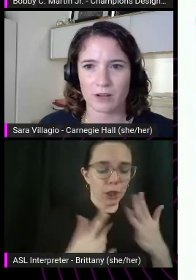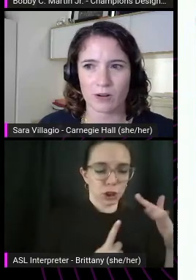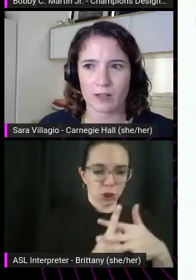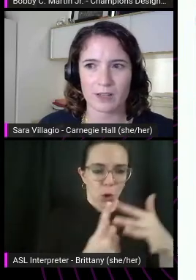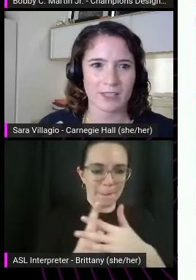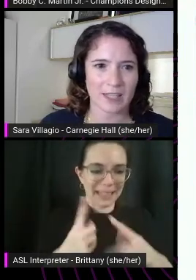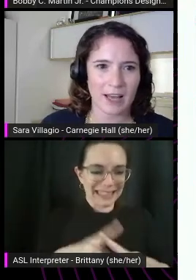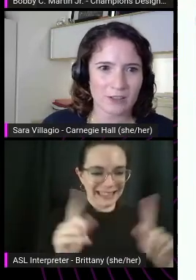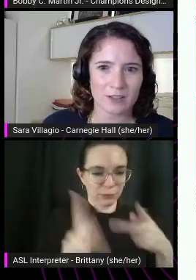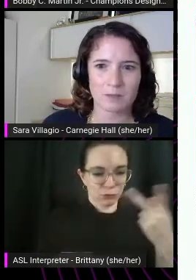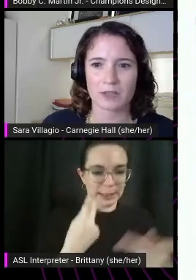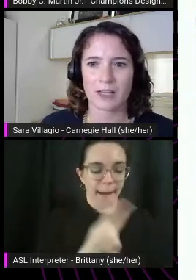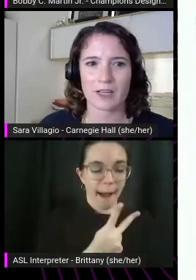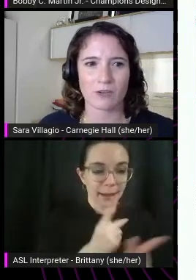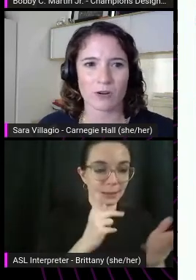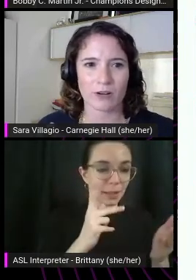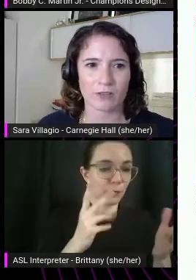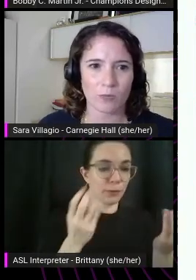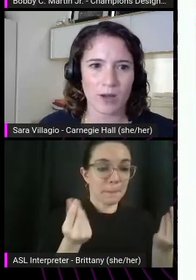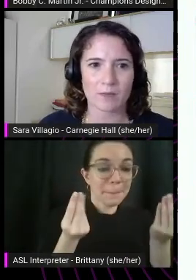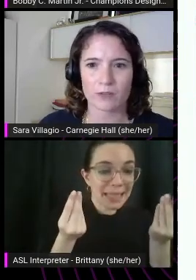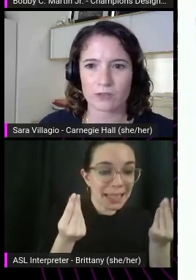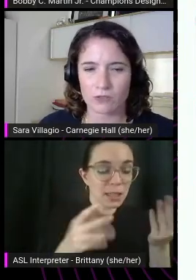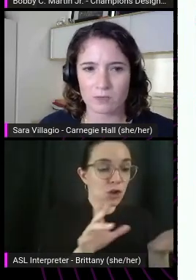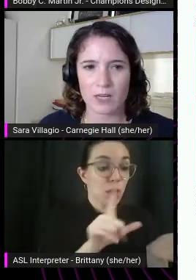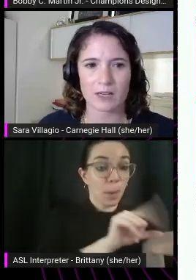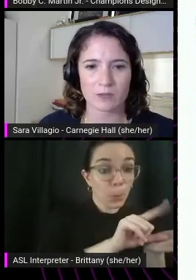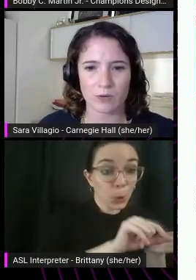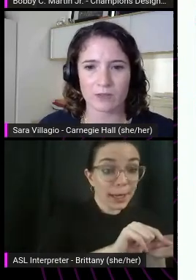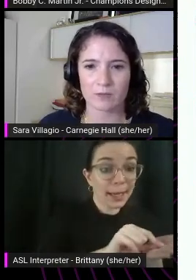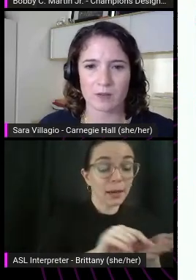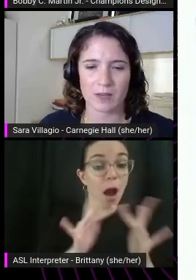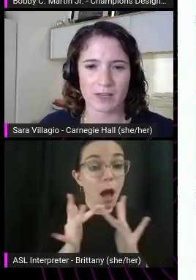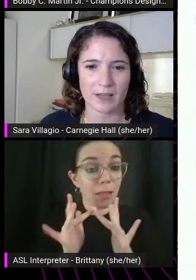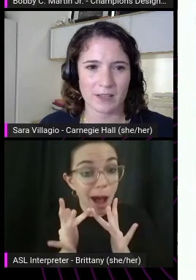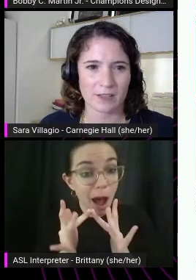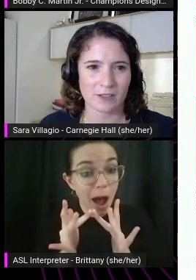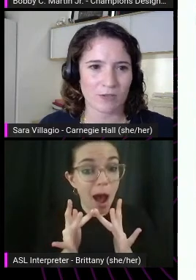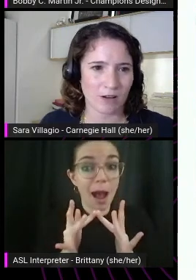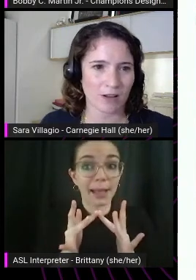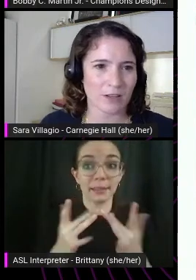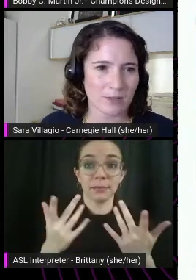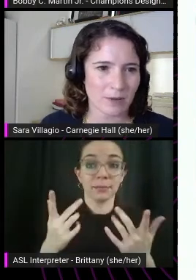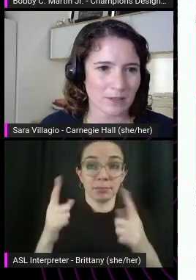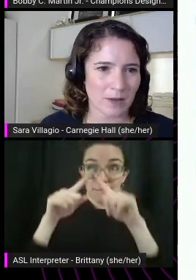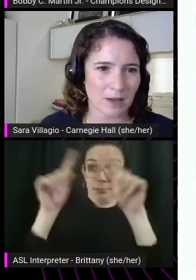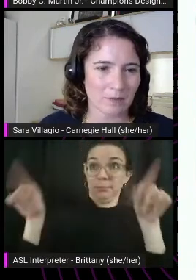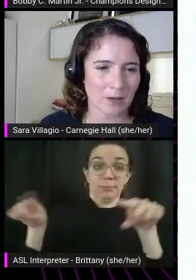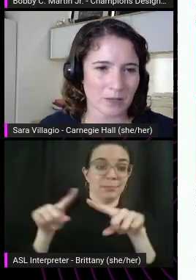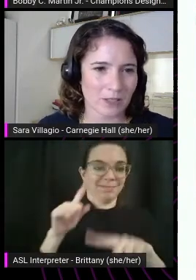or decals on the building, or the web or social media, whatever it may be. So I'll toss it back to Bobby